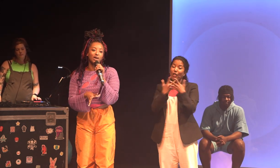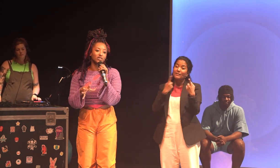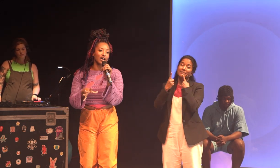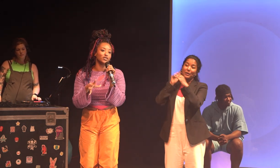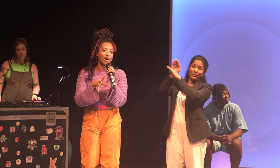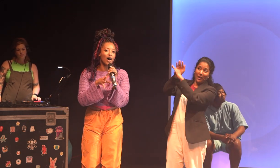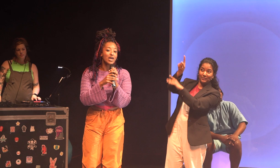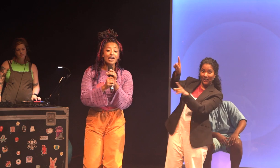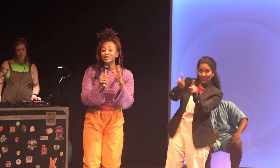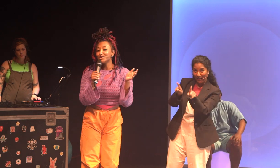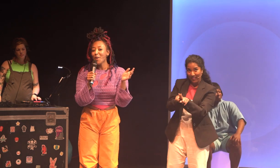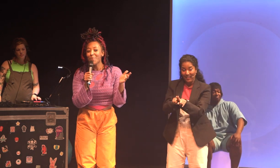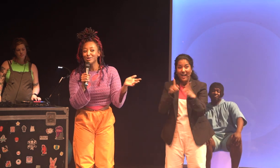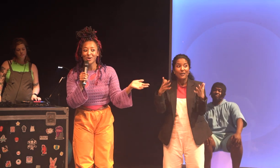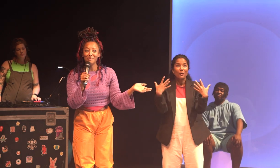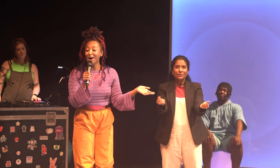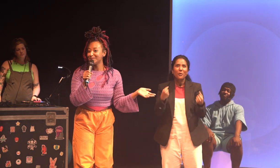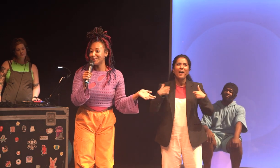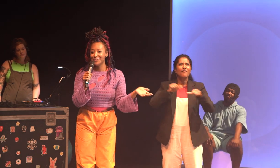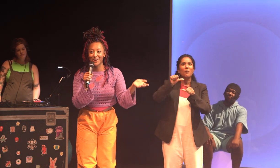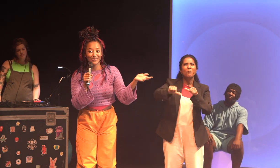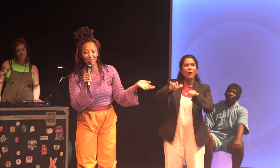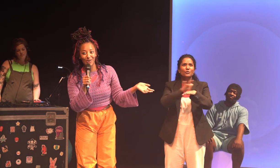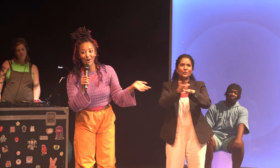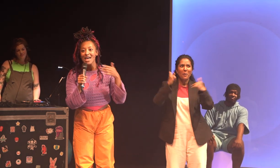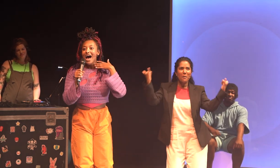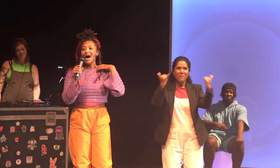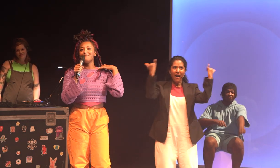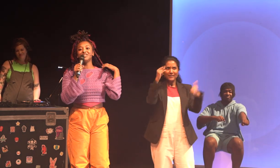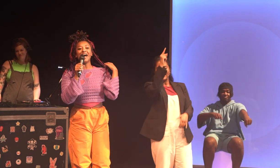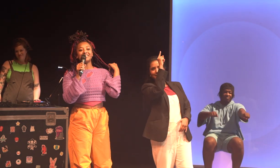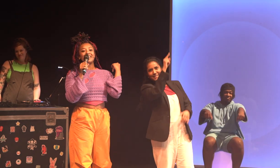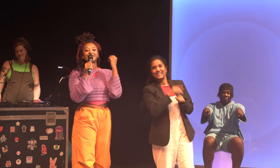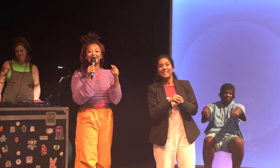outside as well. There's also a post-show party on the first floor, which has an